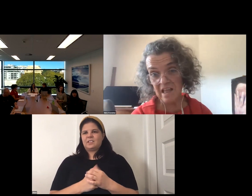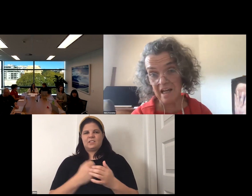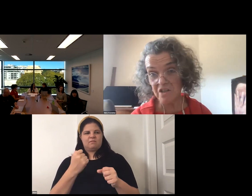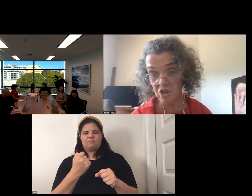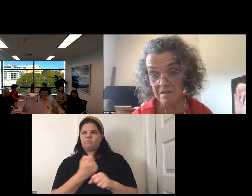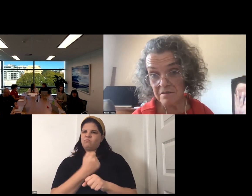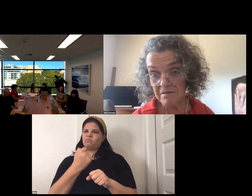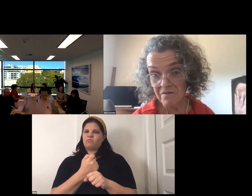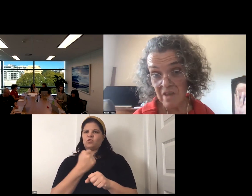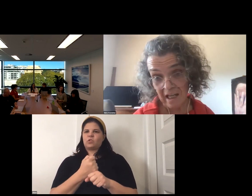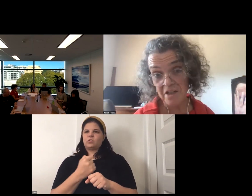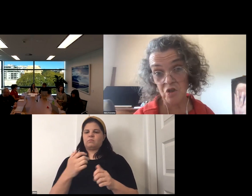larger work.